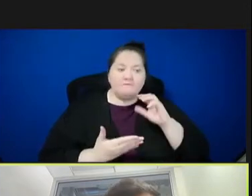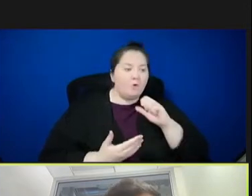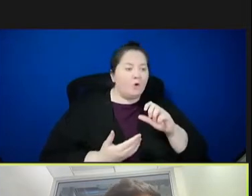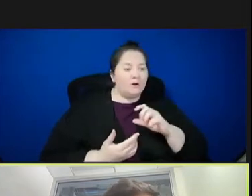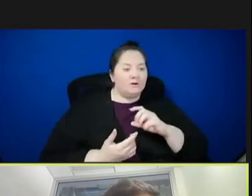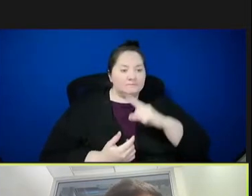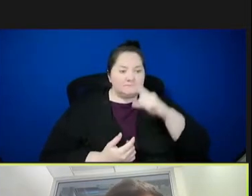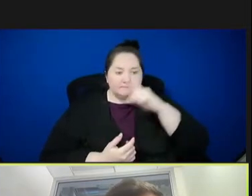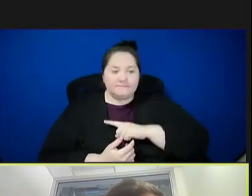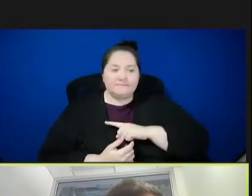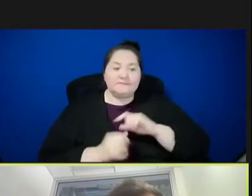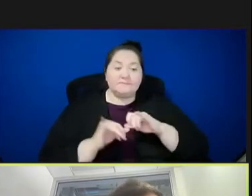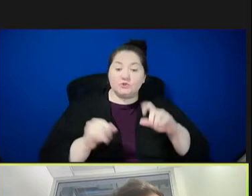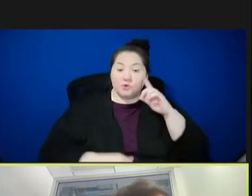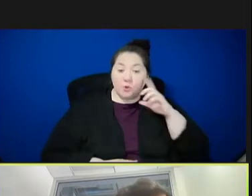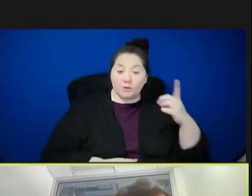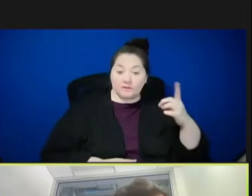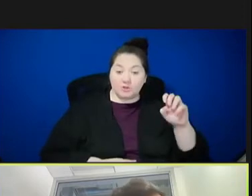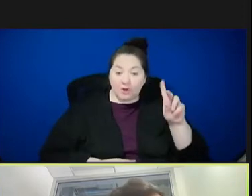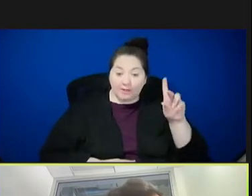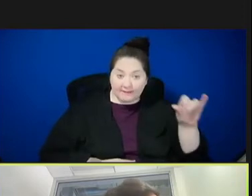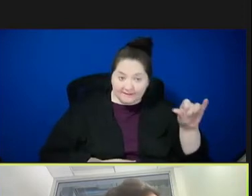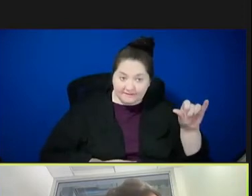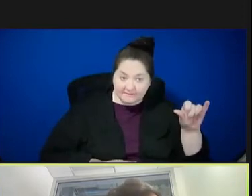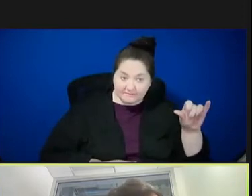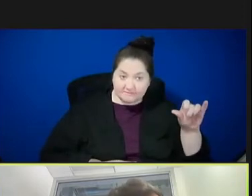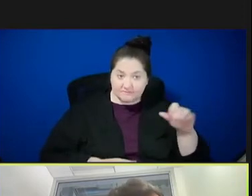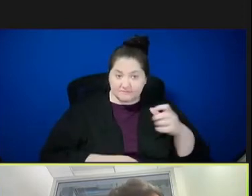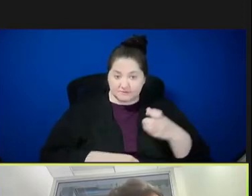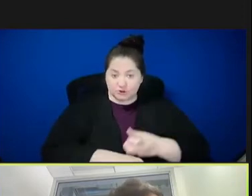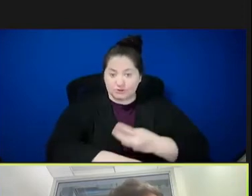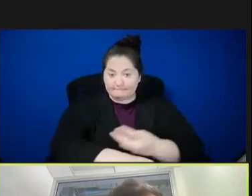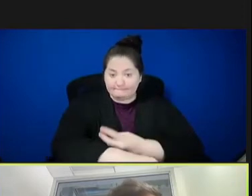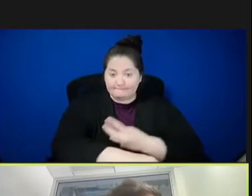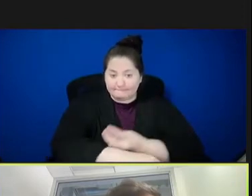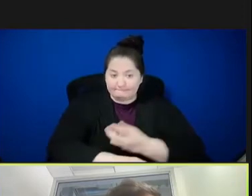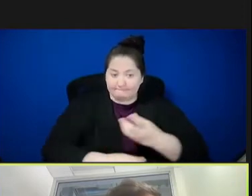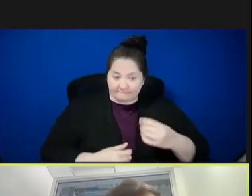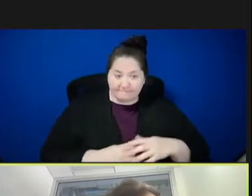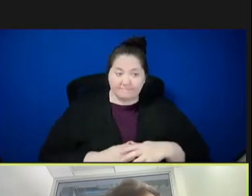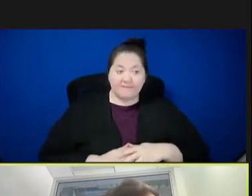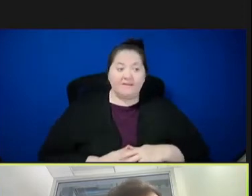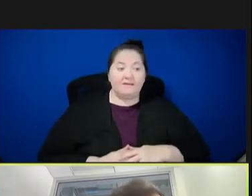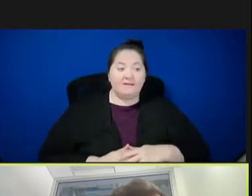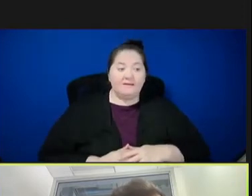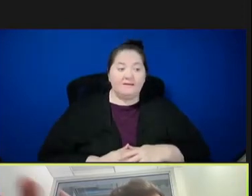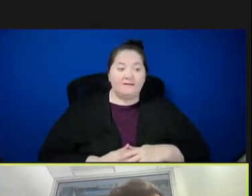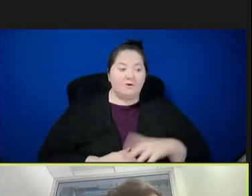maybe some of you have heard about. And so the way those models work is that you train it on